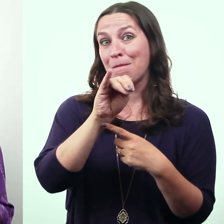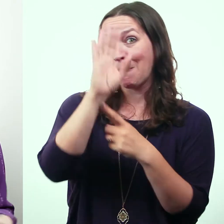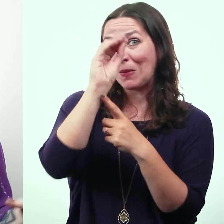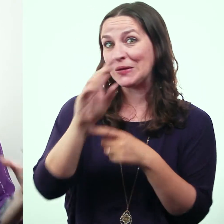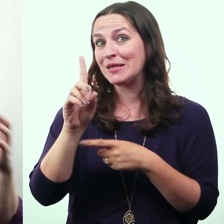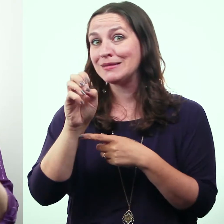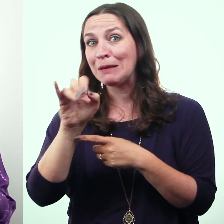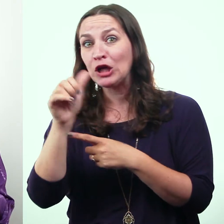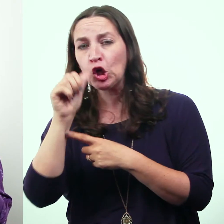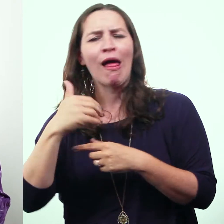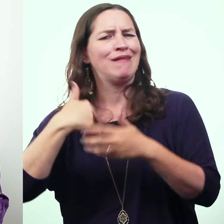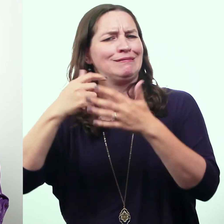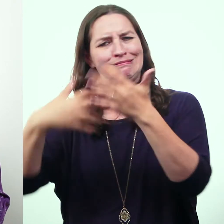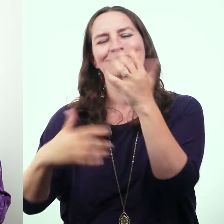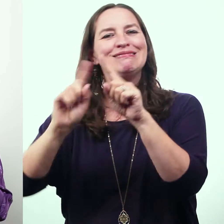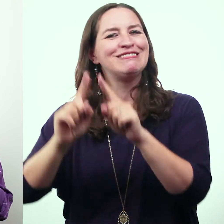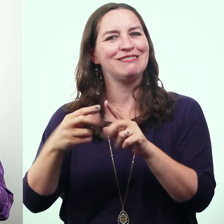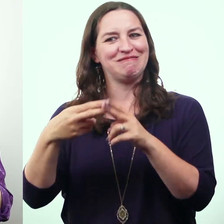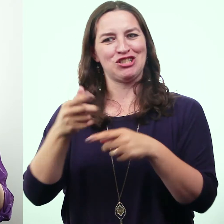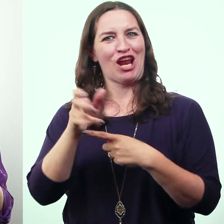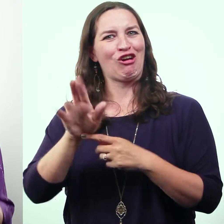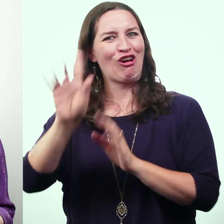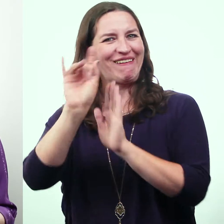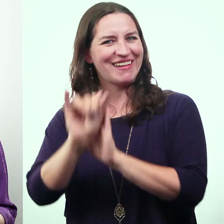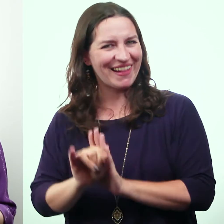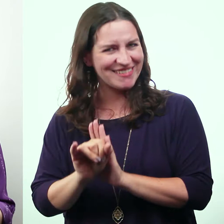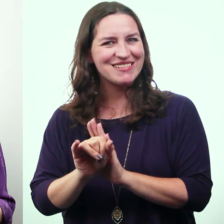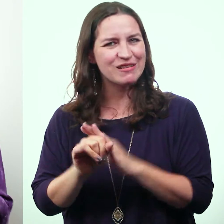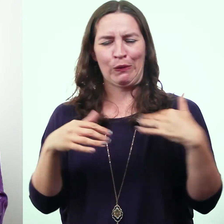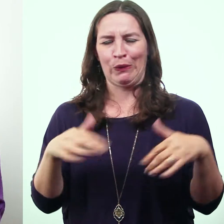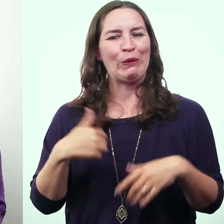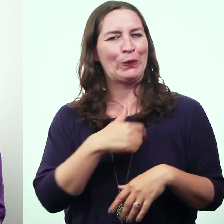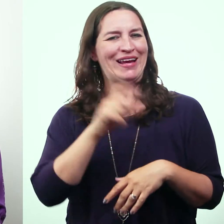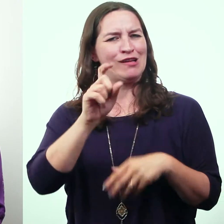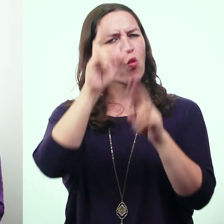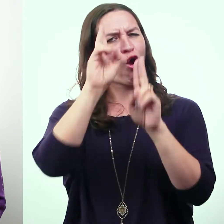lots of different kinds of identities. And it's really important that we honor those identities.